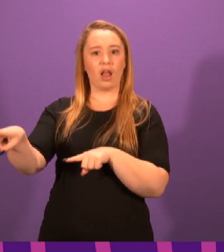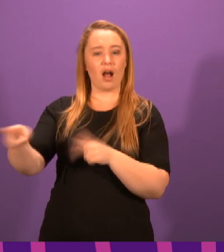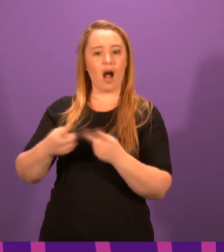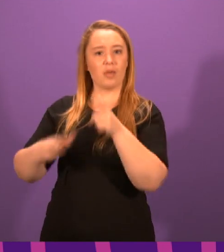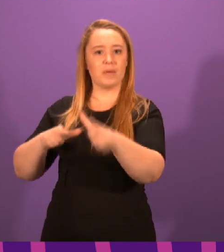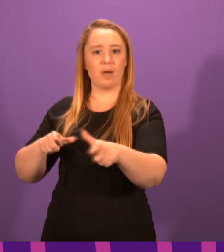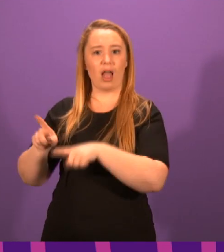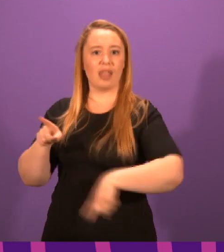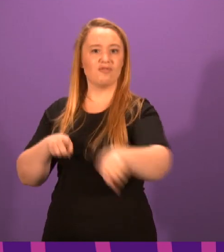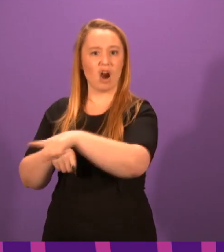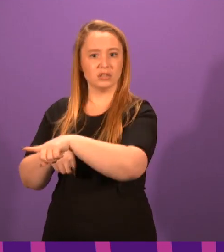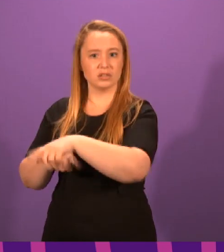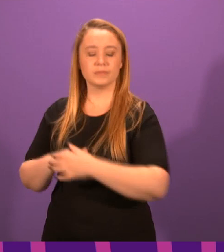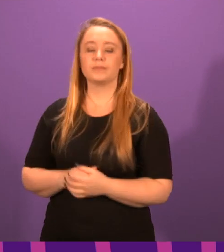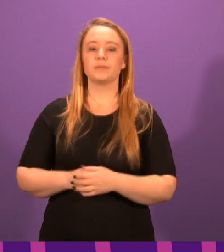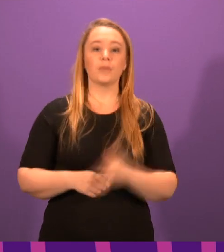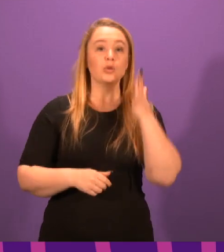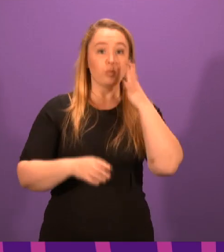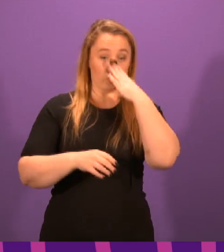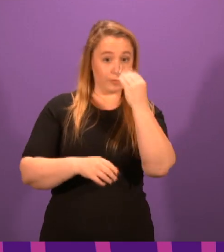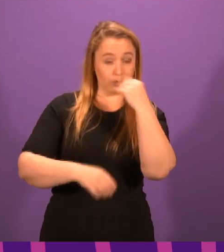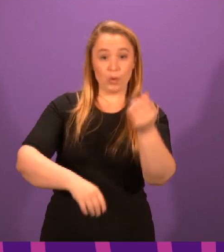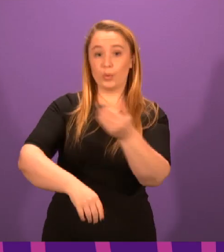As well as confirming when the flu vaccination programme will get back